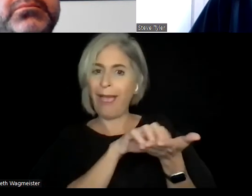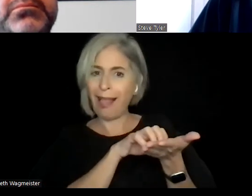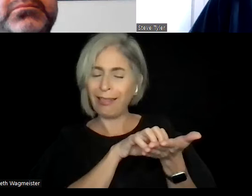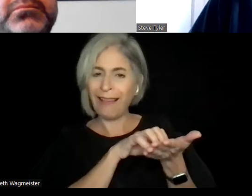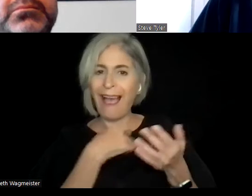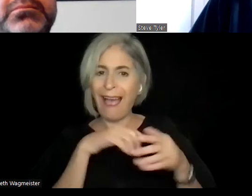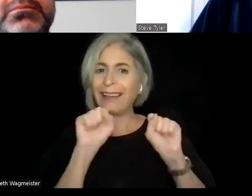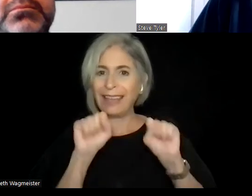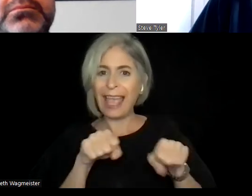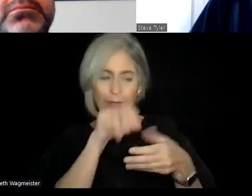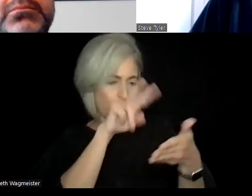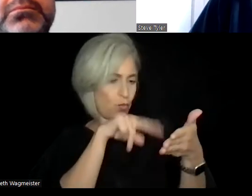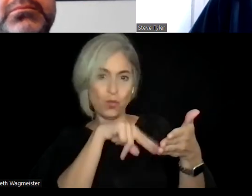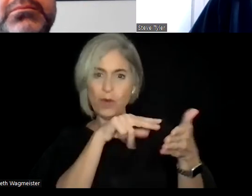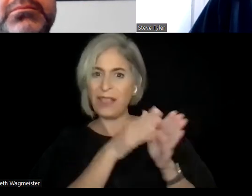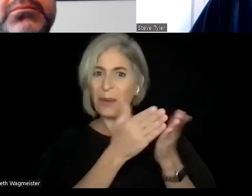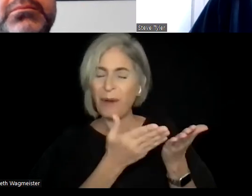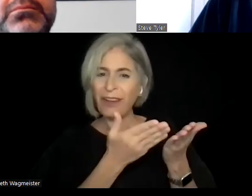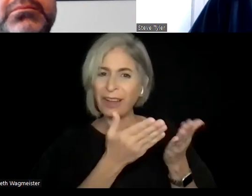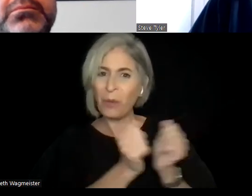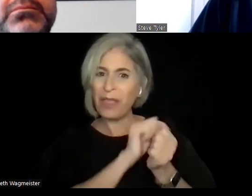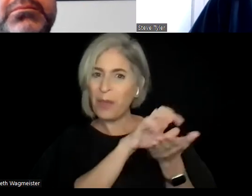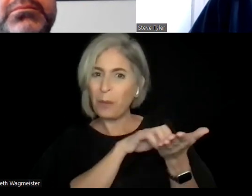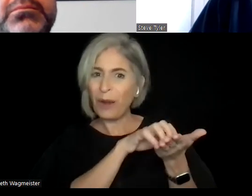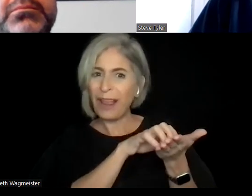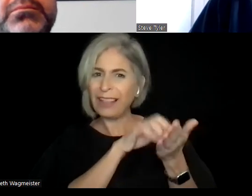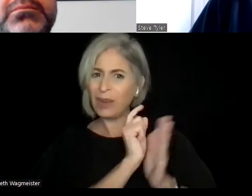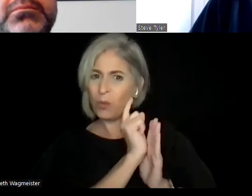we can be listening to a podcast about a book and in my case, even if it is